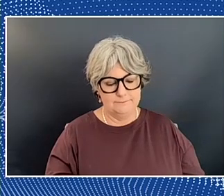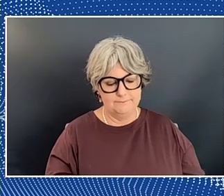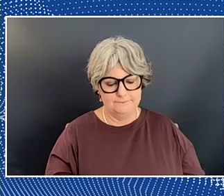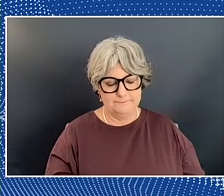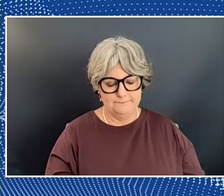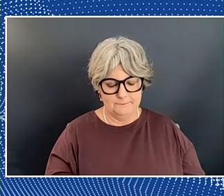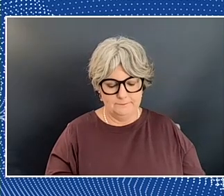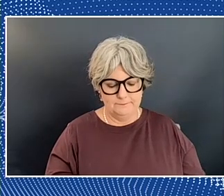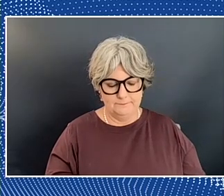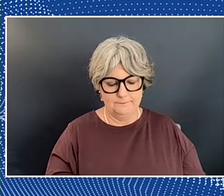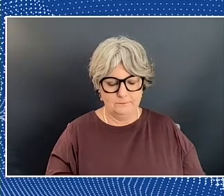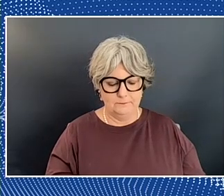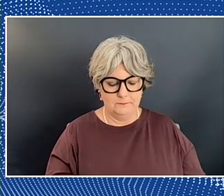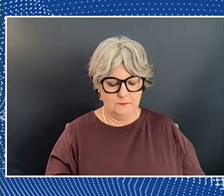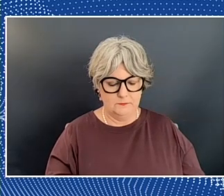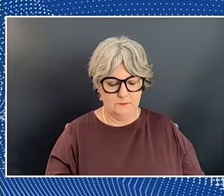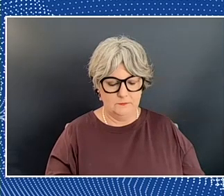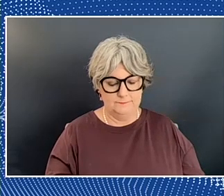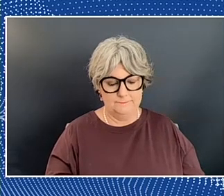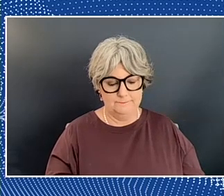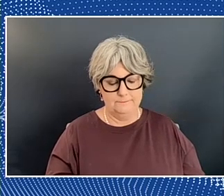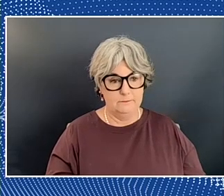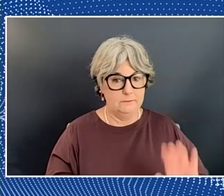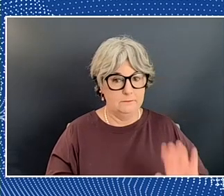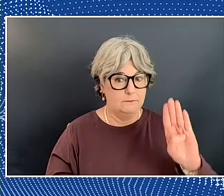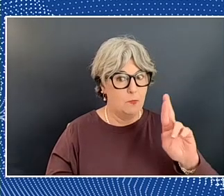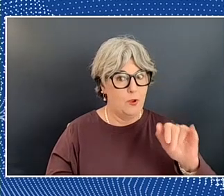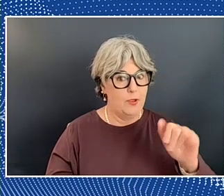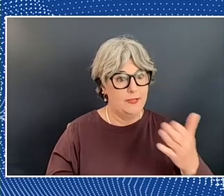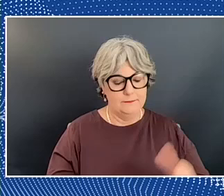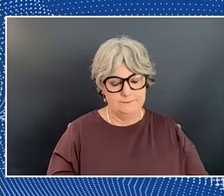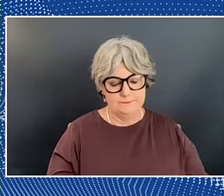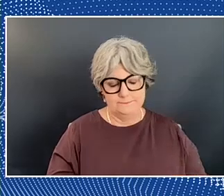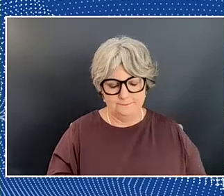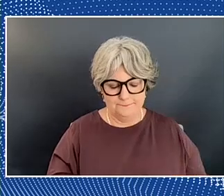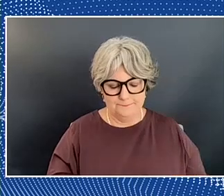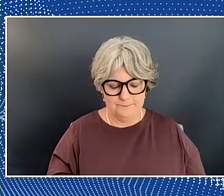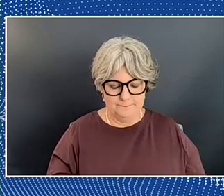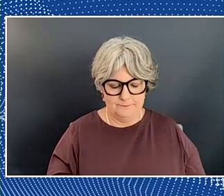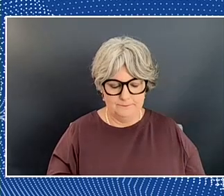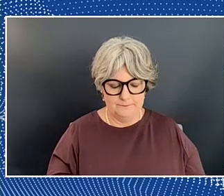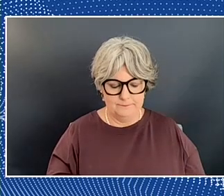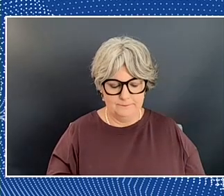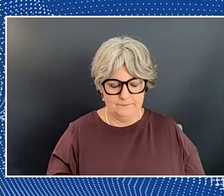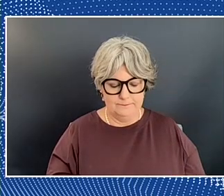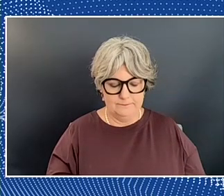Brady, who will you invite next for public commentary? I just admitted Jarrod Wall, who is